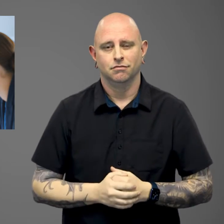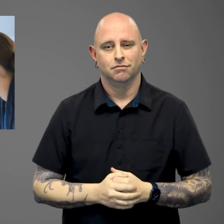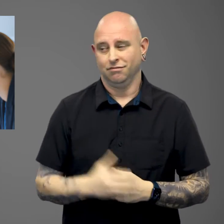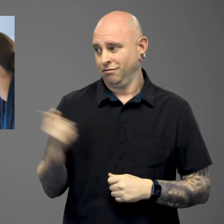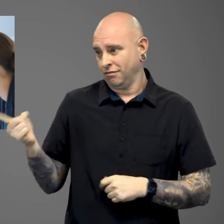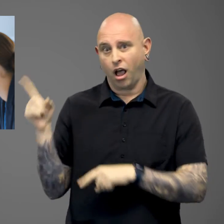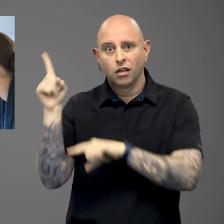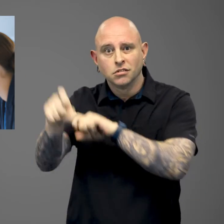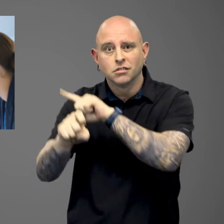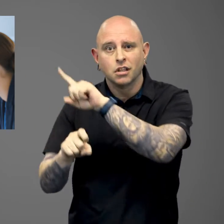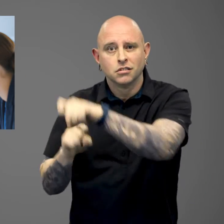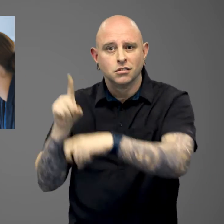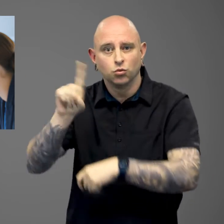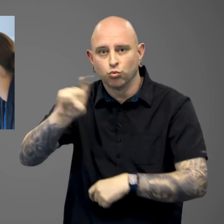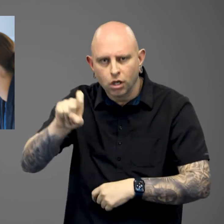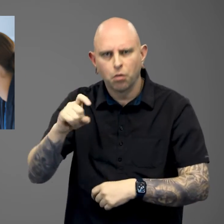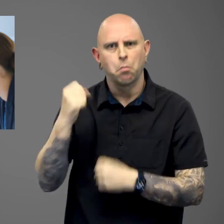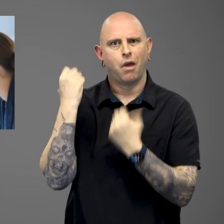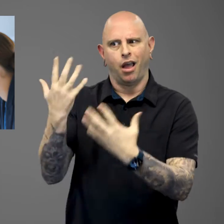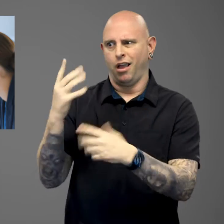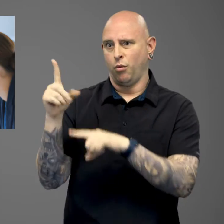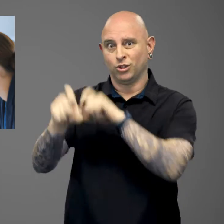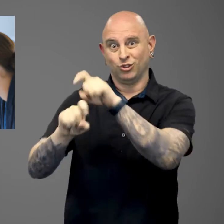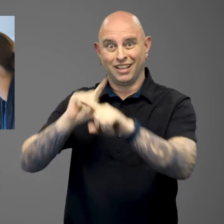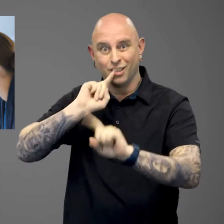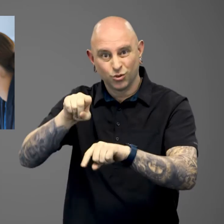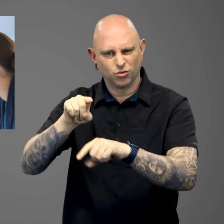That's it!